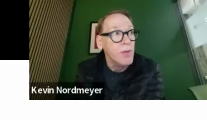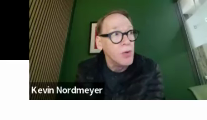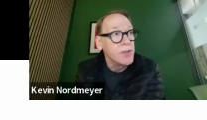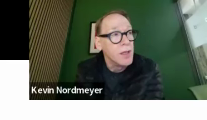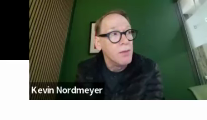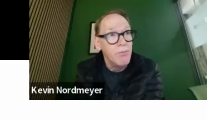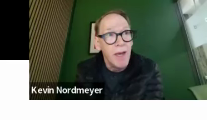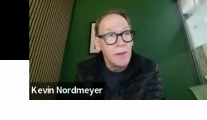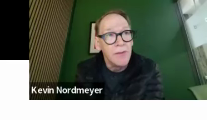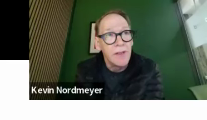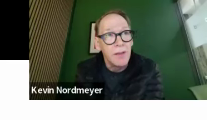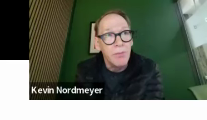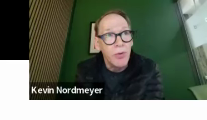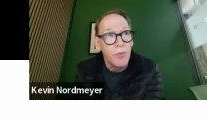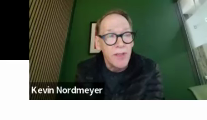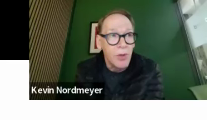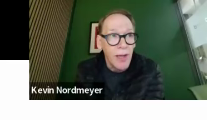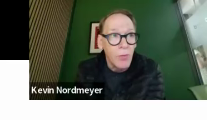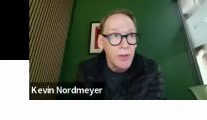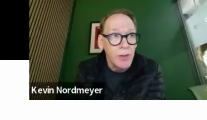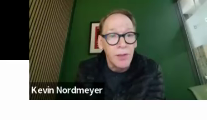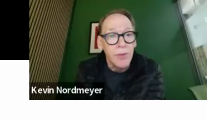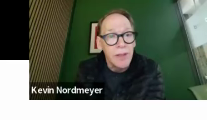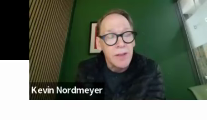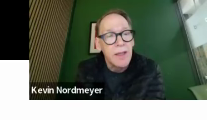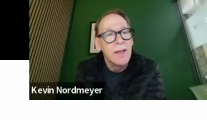for the most medals in both summer and winter Olympics.